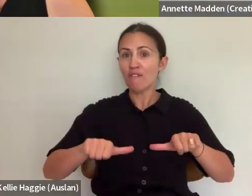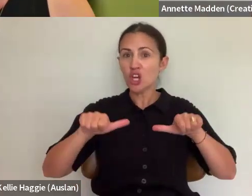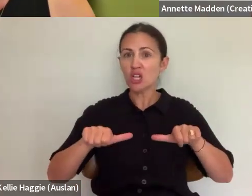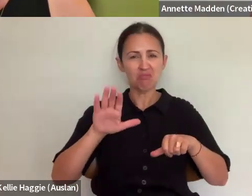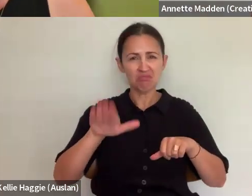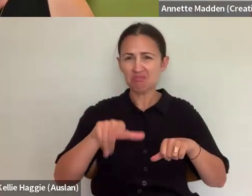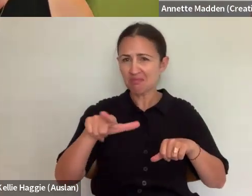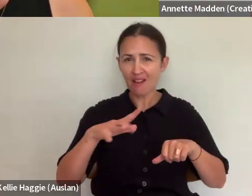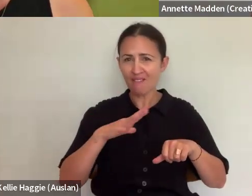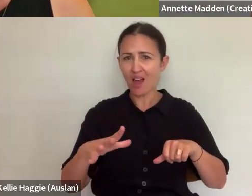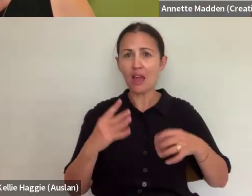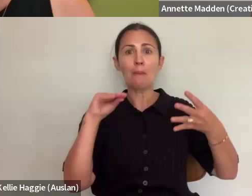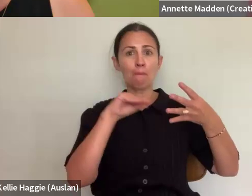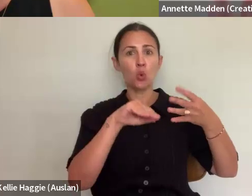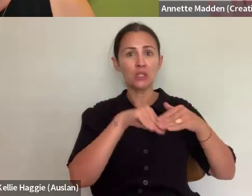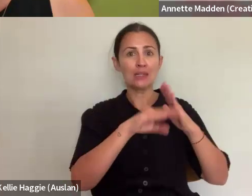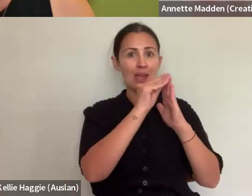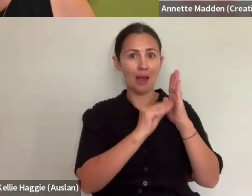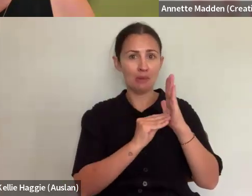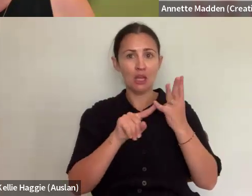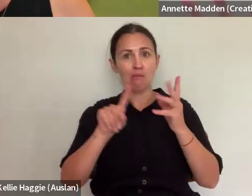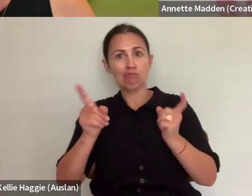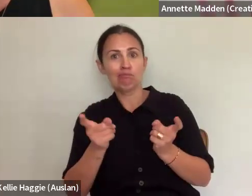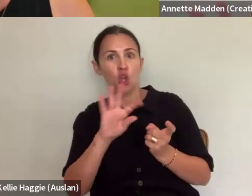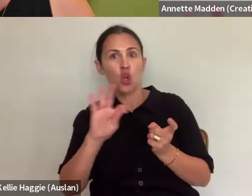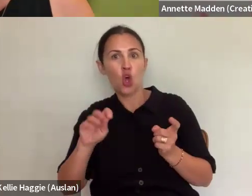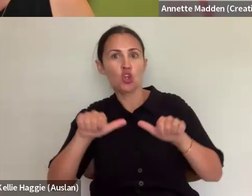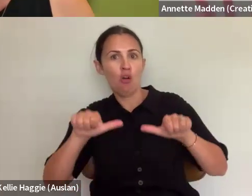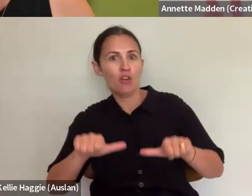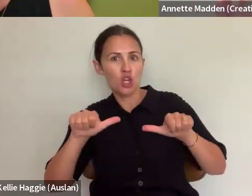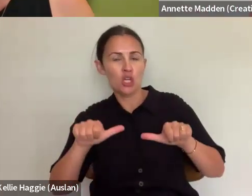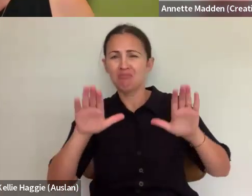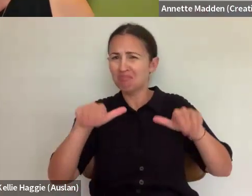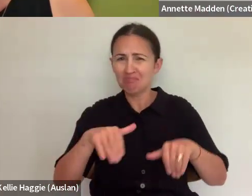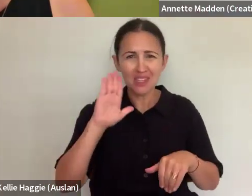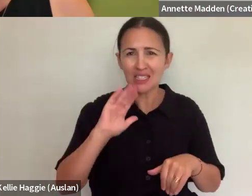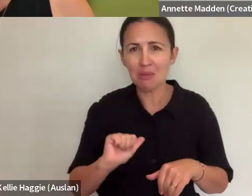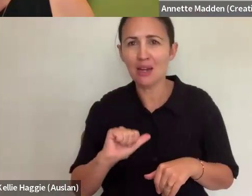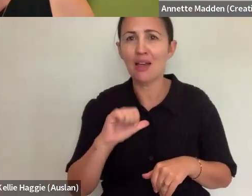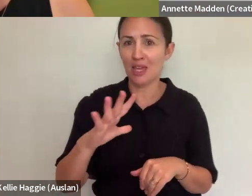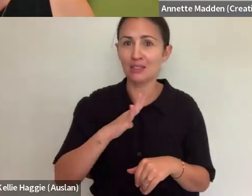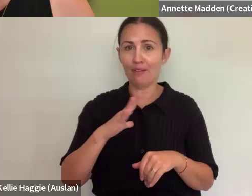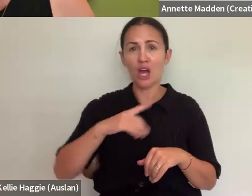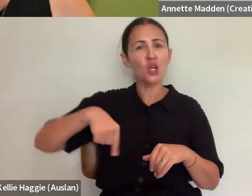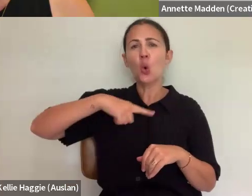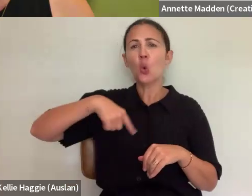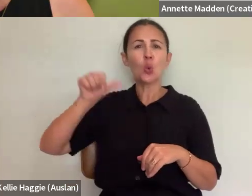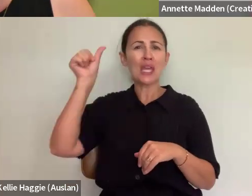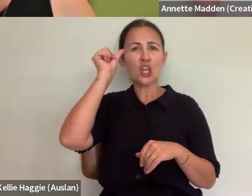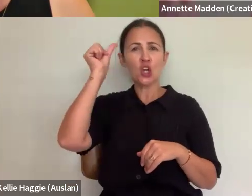artistic program, different things that might still be in negotiation or unconfirmed, you can